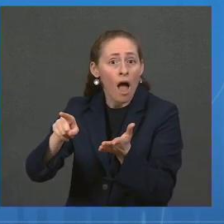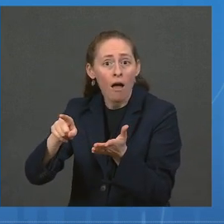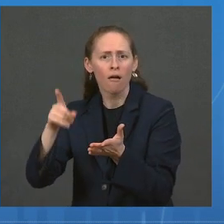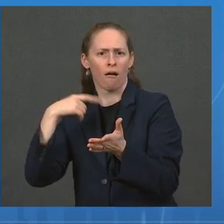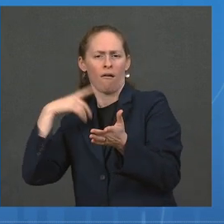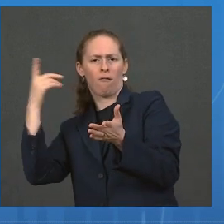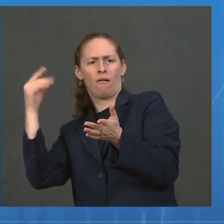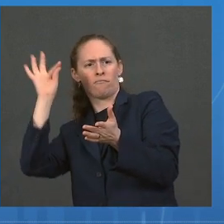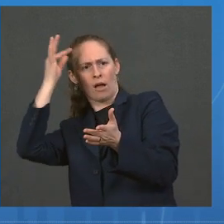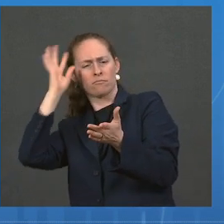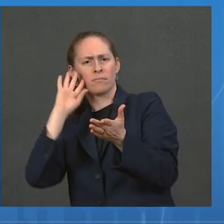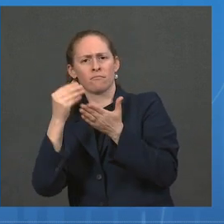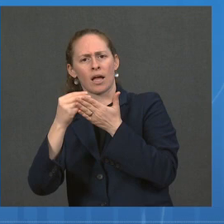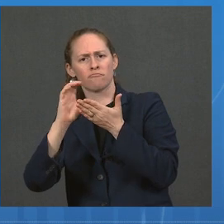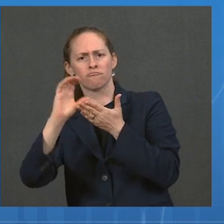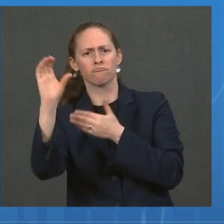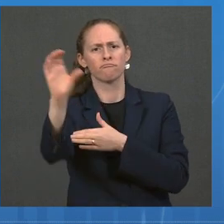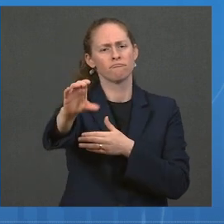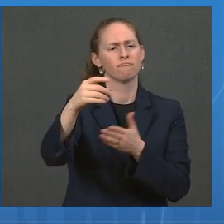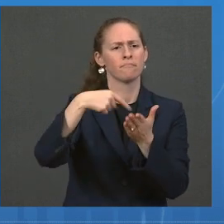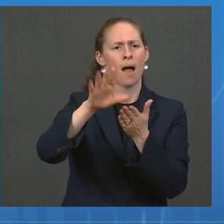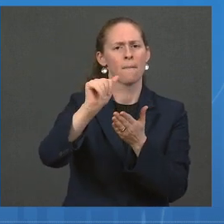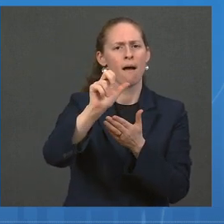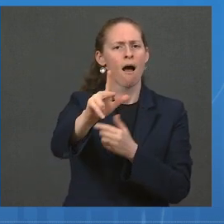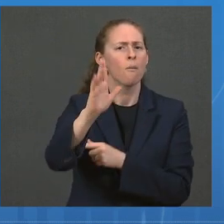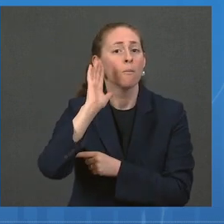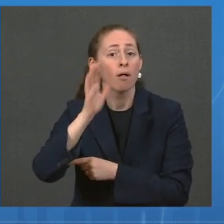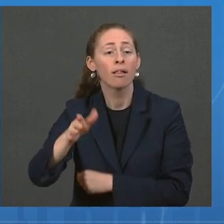I want to highlight progress across a few key operational fronts.